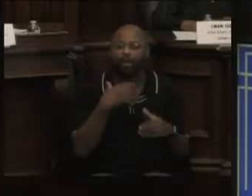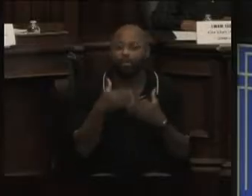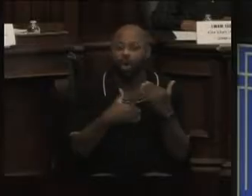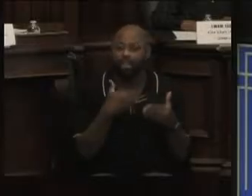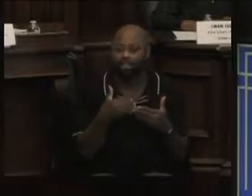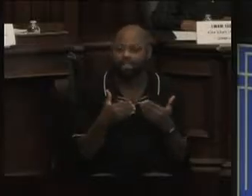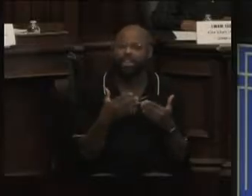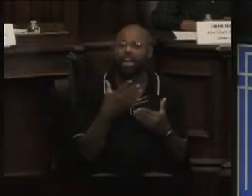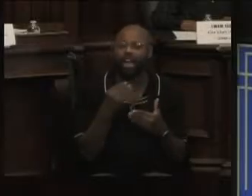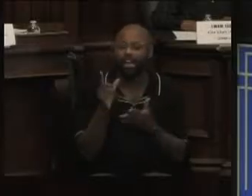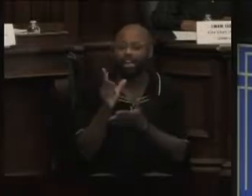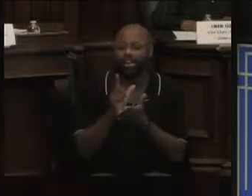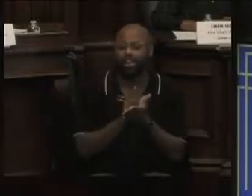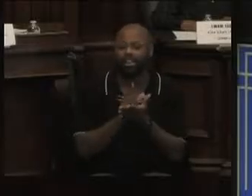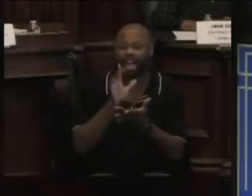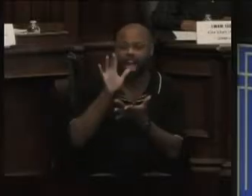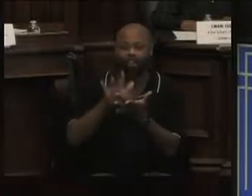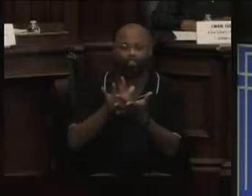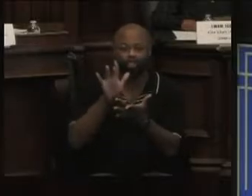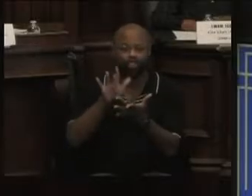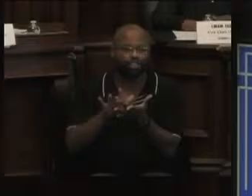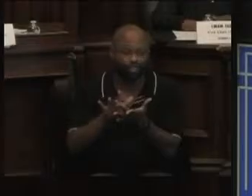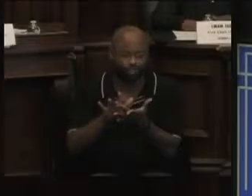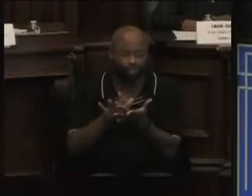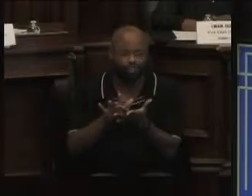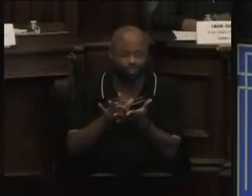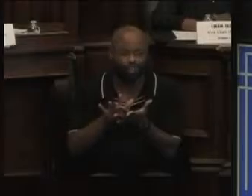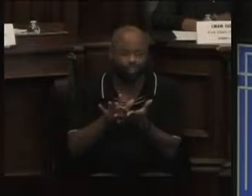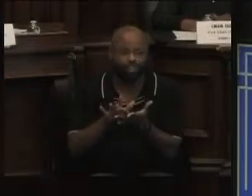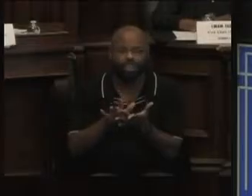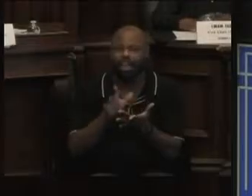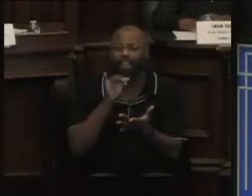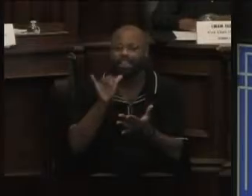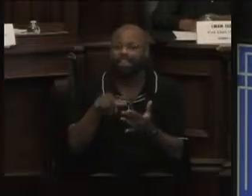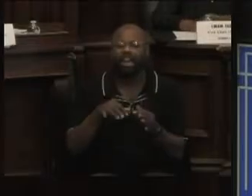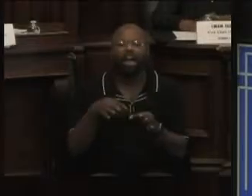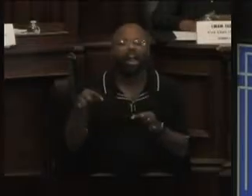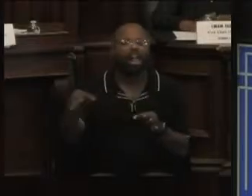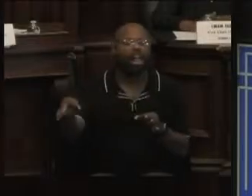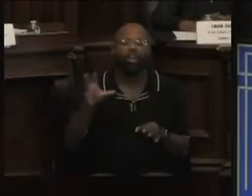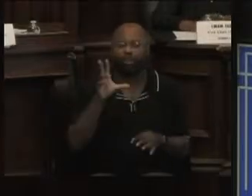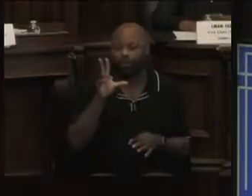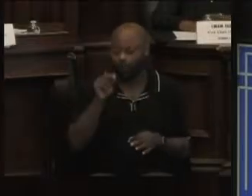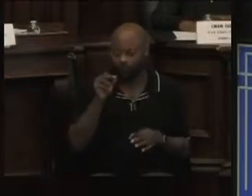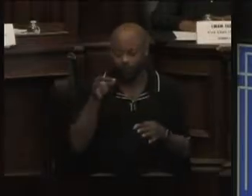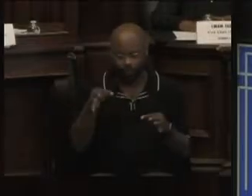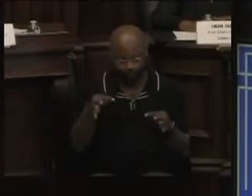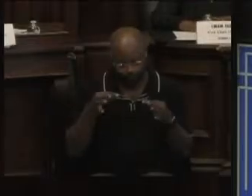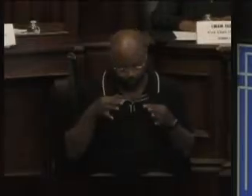is really, really important. Continue the appeal process and